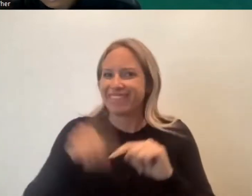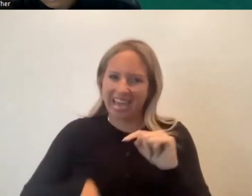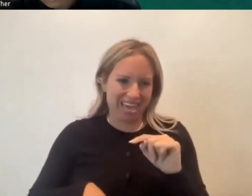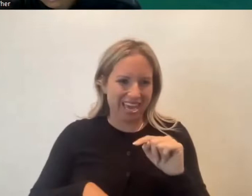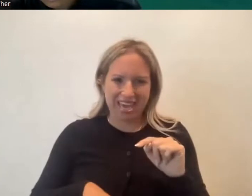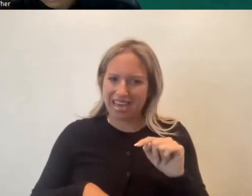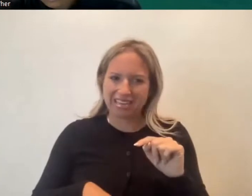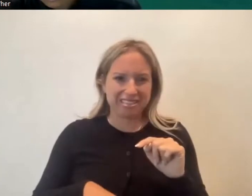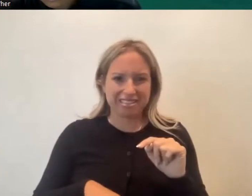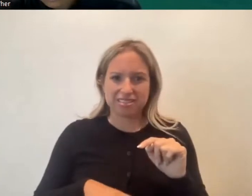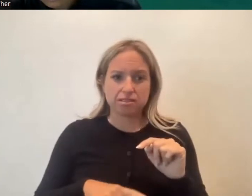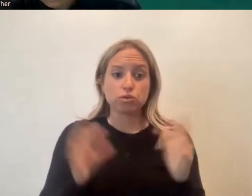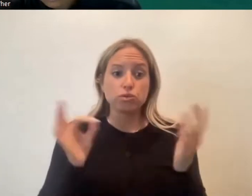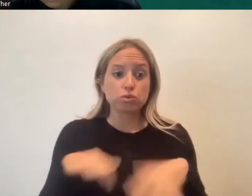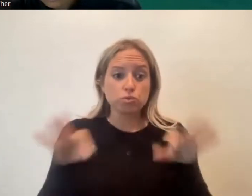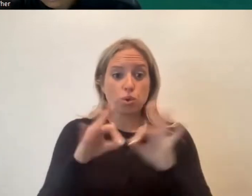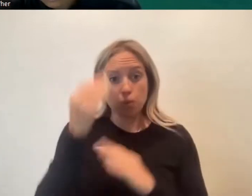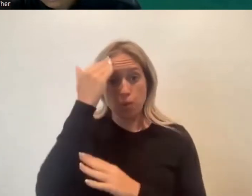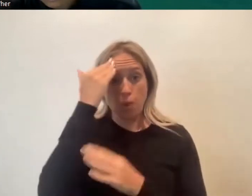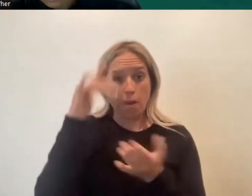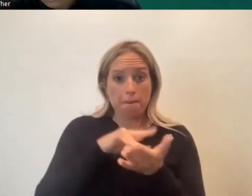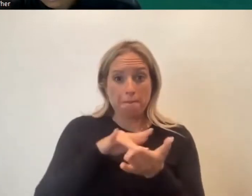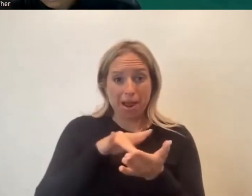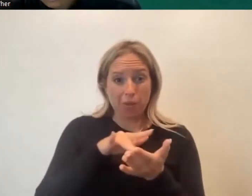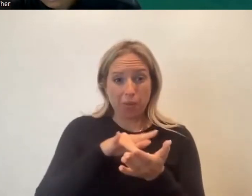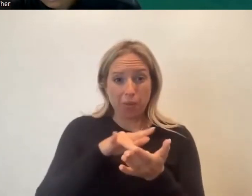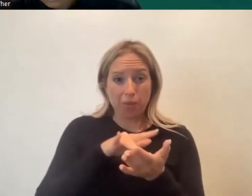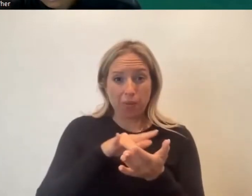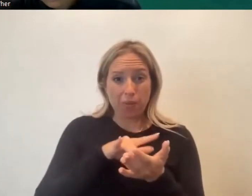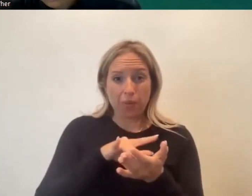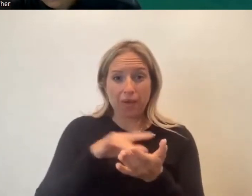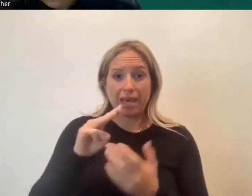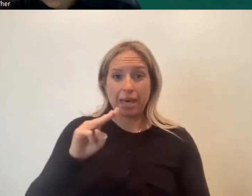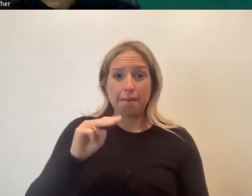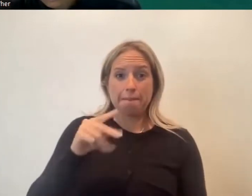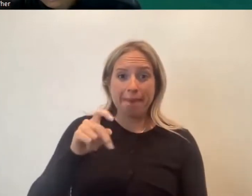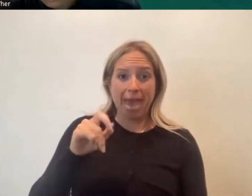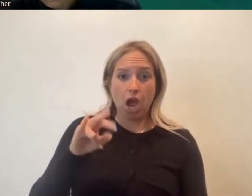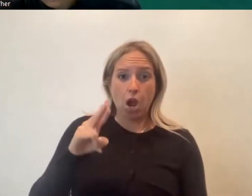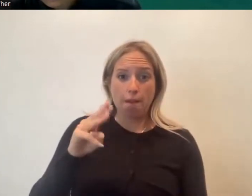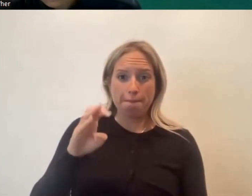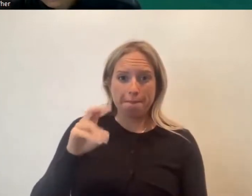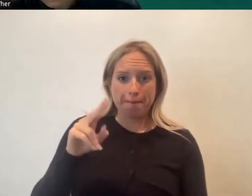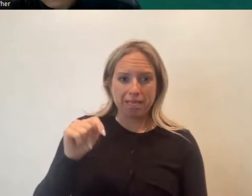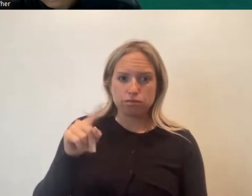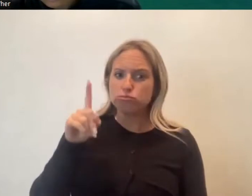It's important to note that the medical impairment must last or be expected to last for a minimum